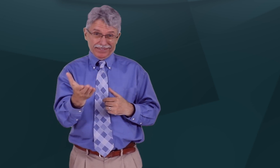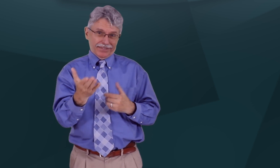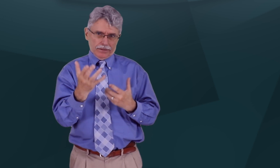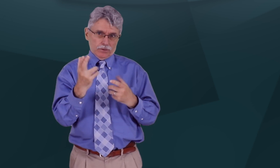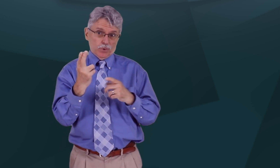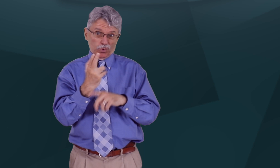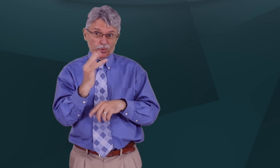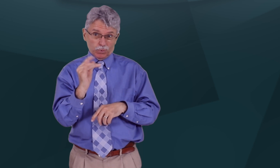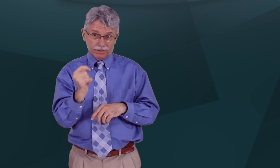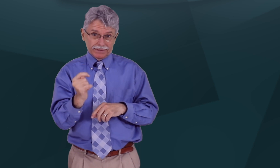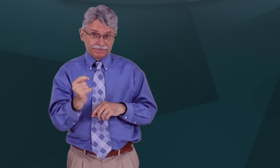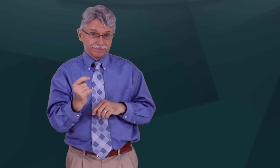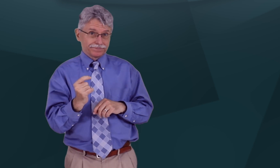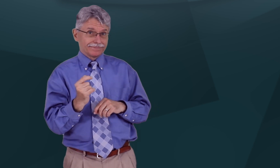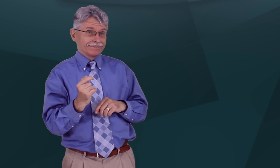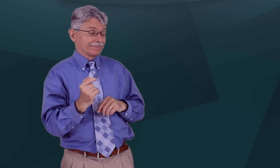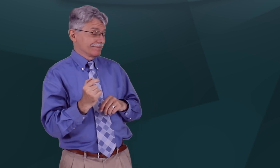Video phones are there. Use it.